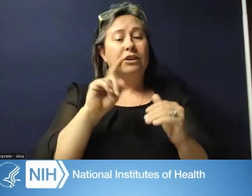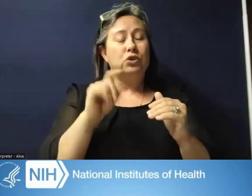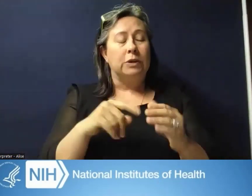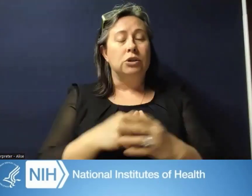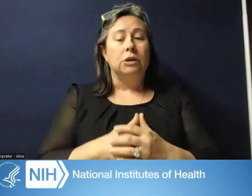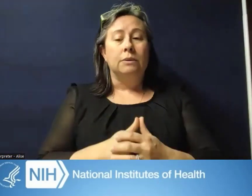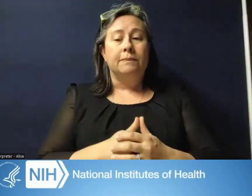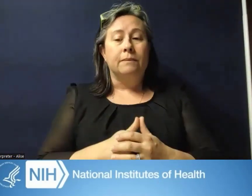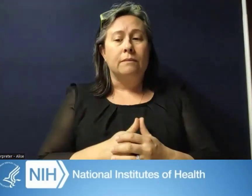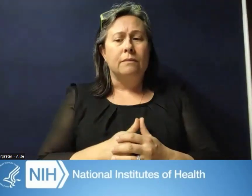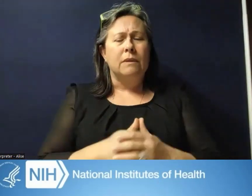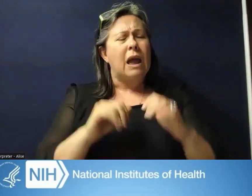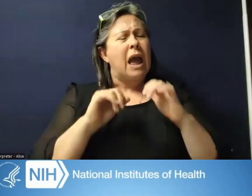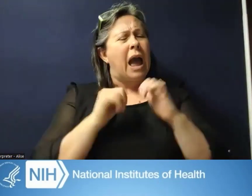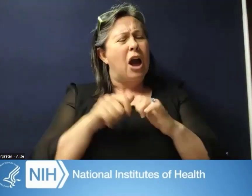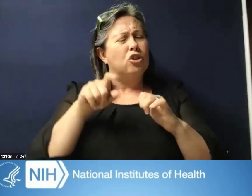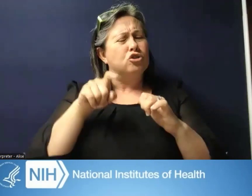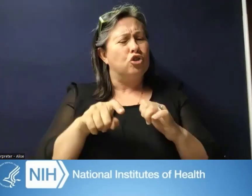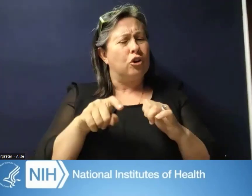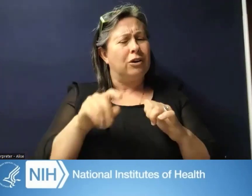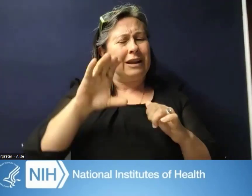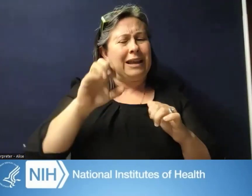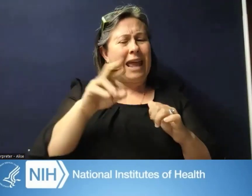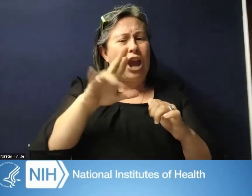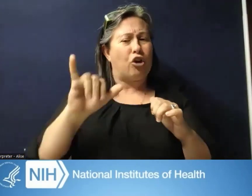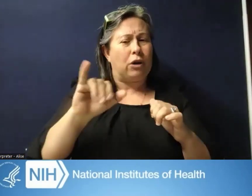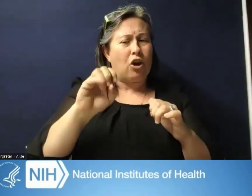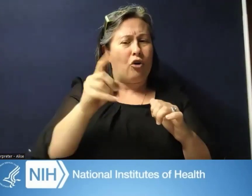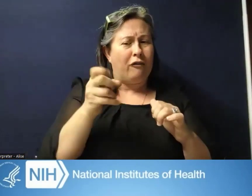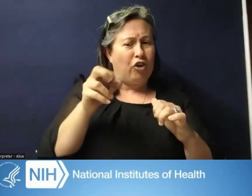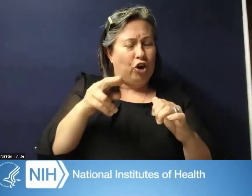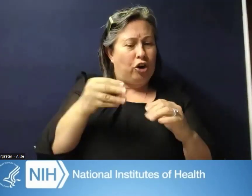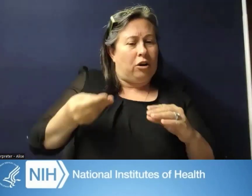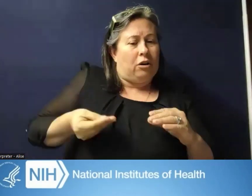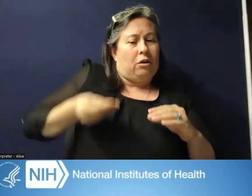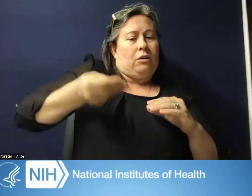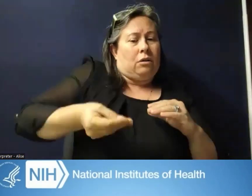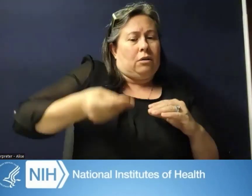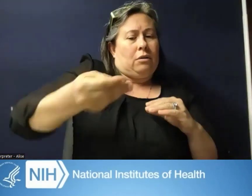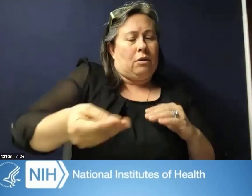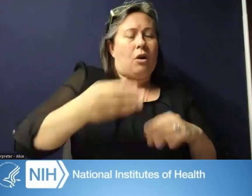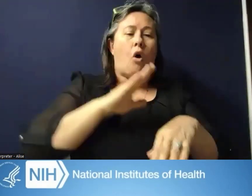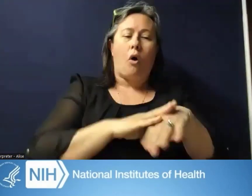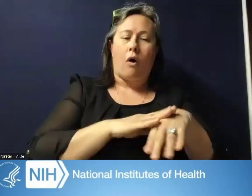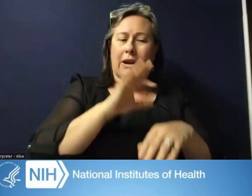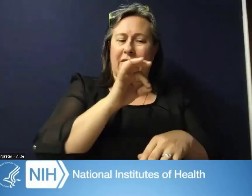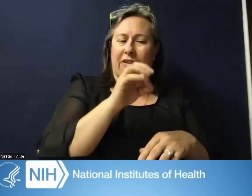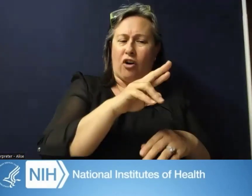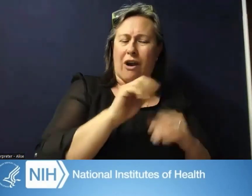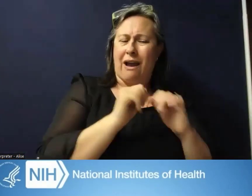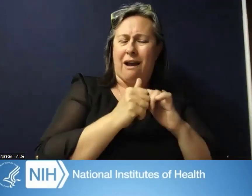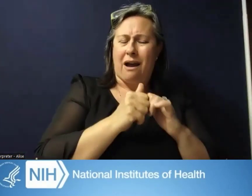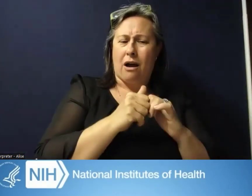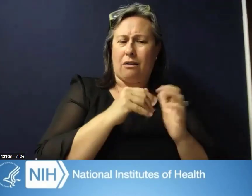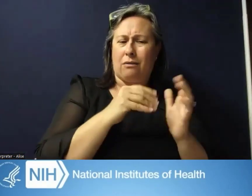how should carryover be addressed on an annual FFR? Alan Whatley: All right. It'll be in the notice of award